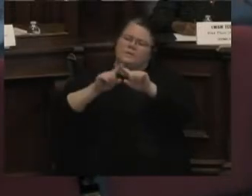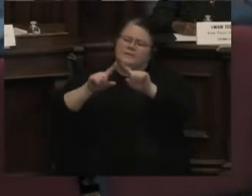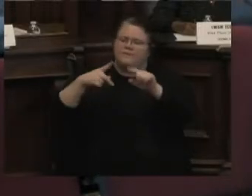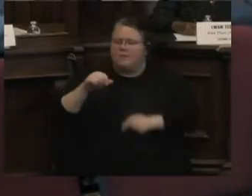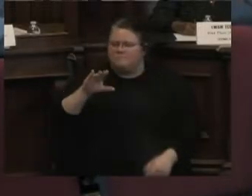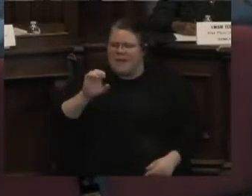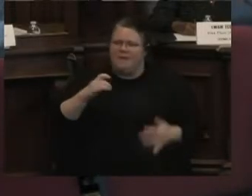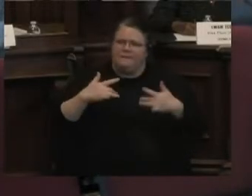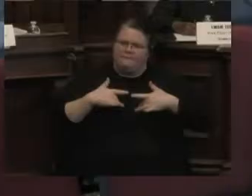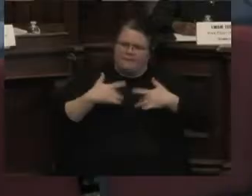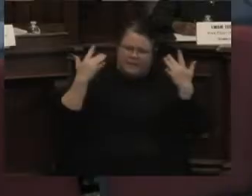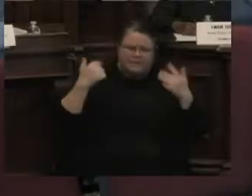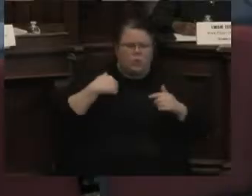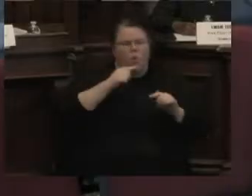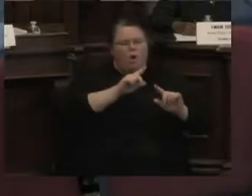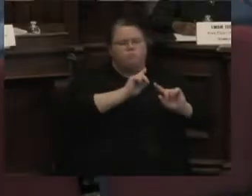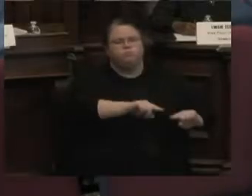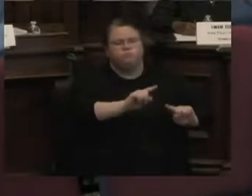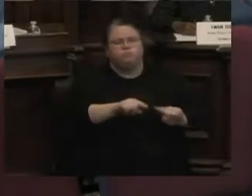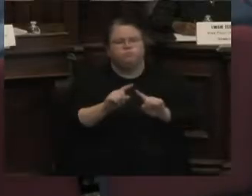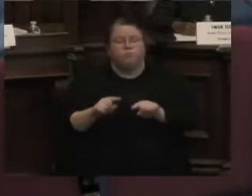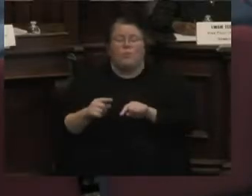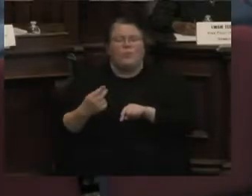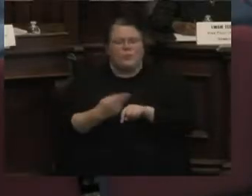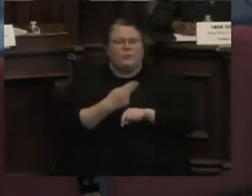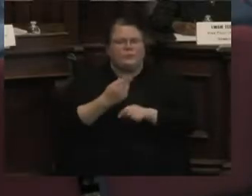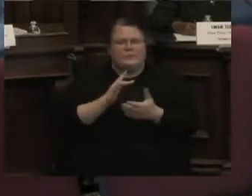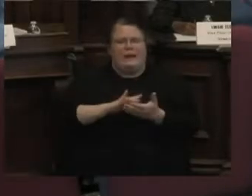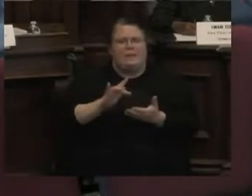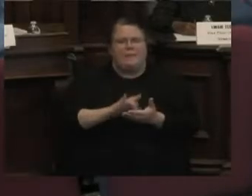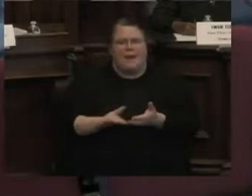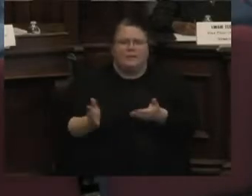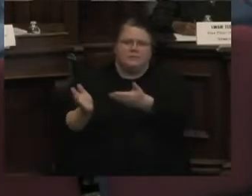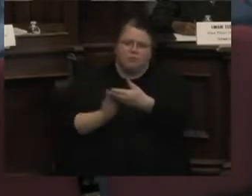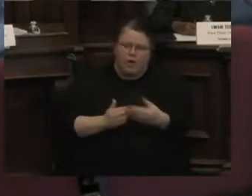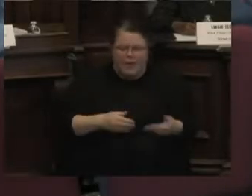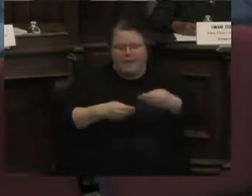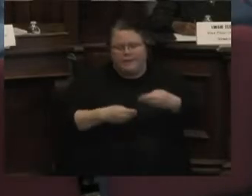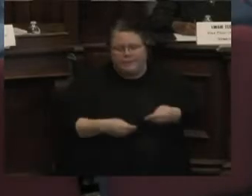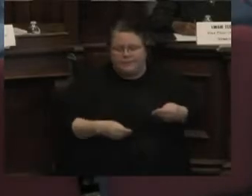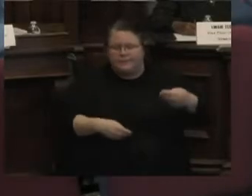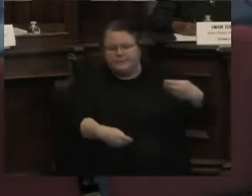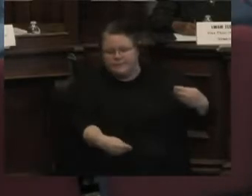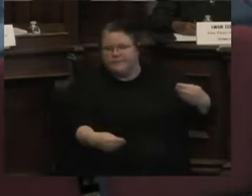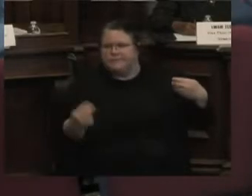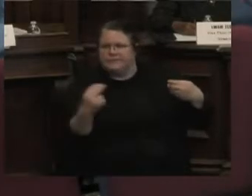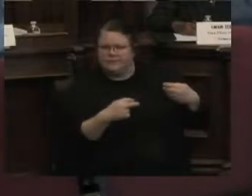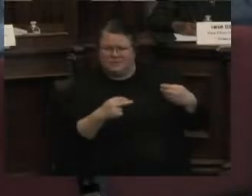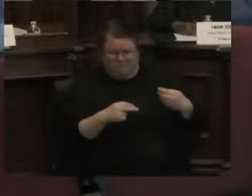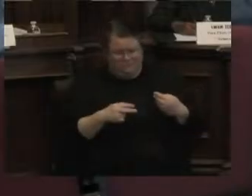When we go out through some of our pace events, we're going to